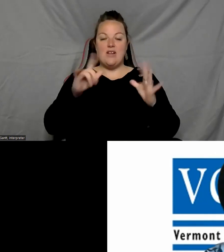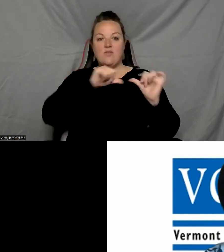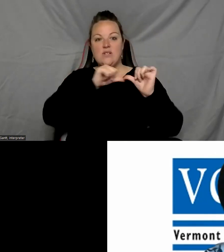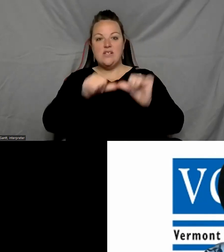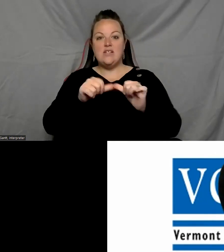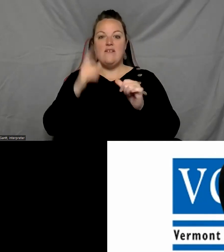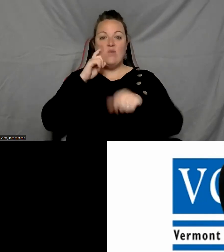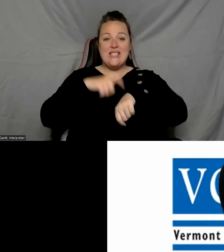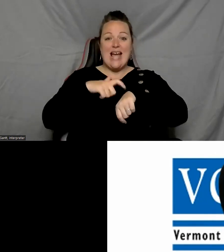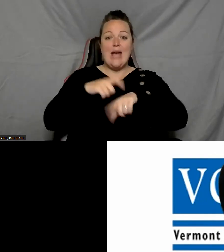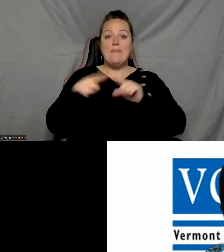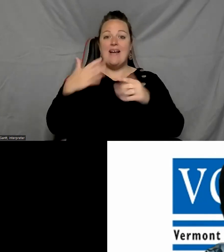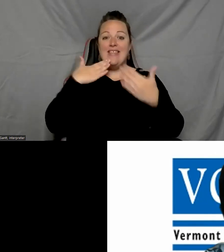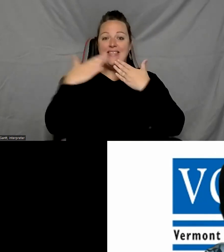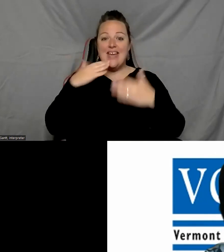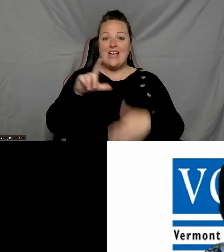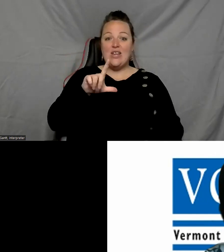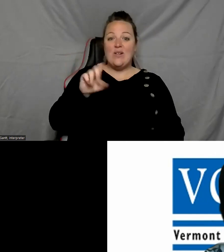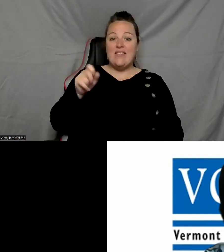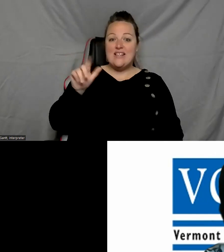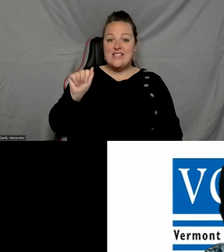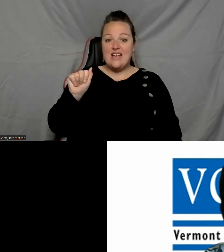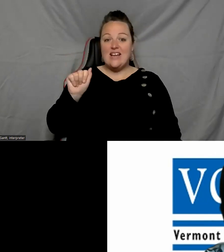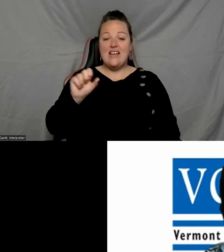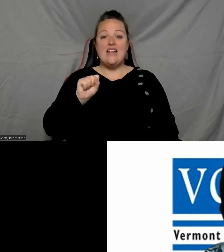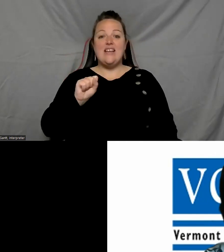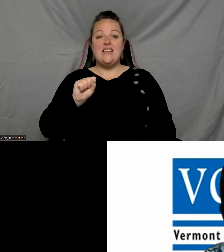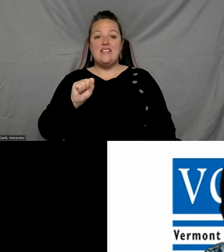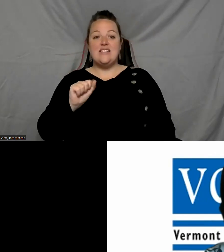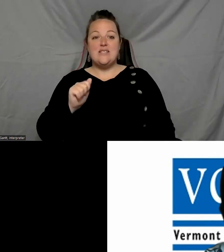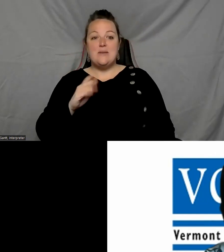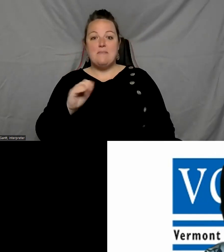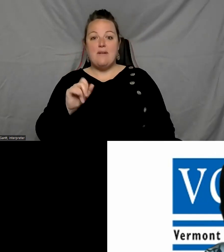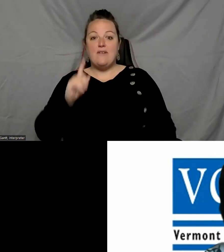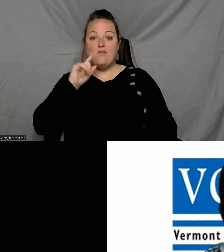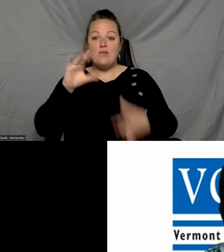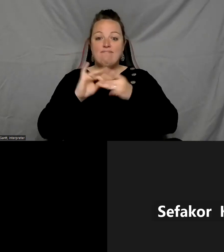But thank you both, Lexia and Safakor for speaking tonight.